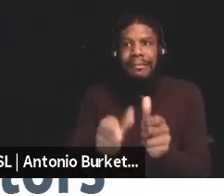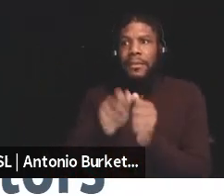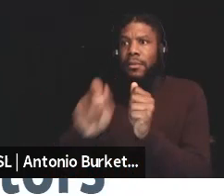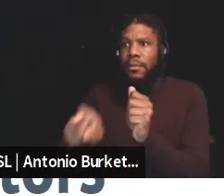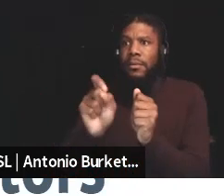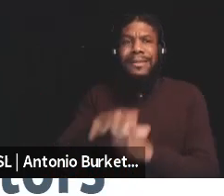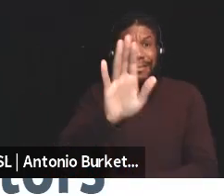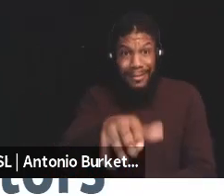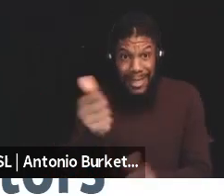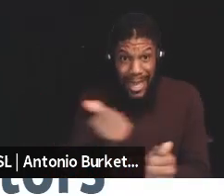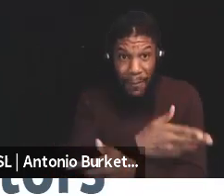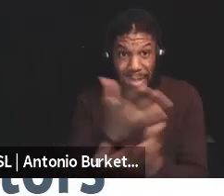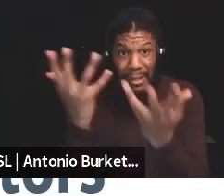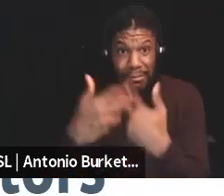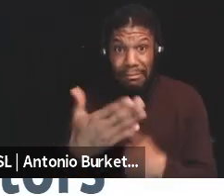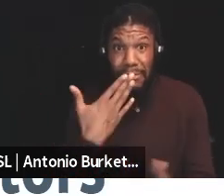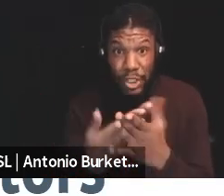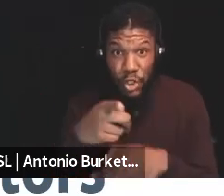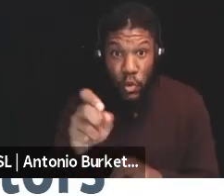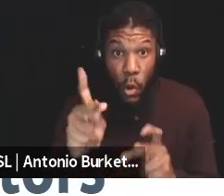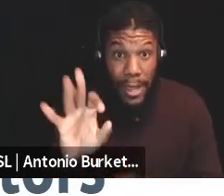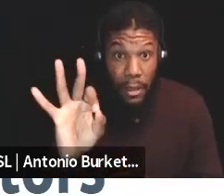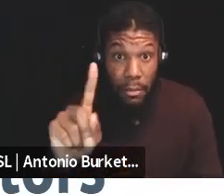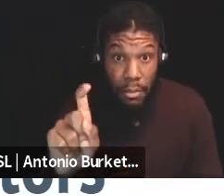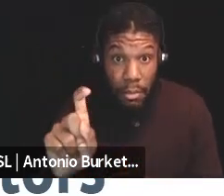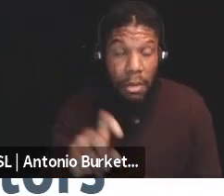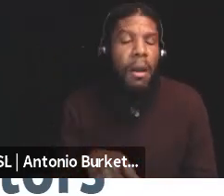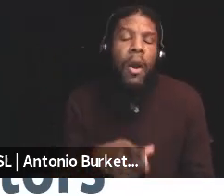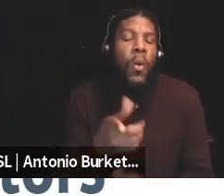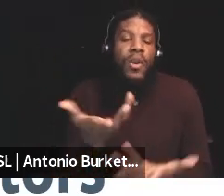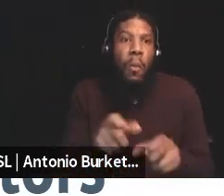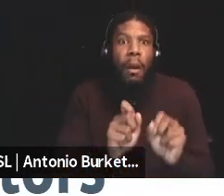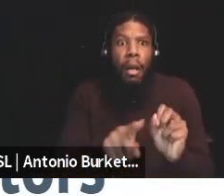is everything good? Are you okay?" Which happens every once in a while but for the most part, they